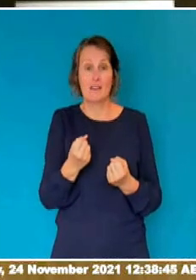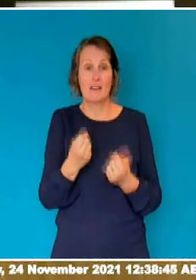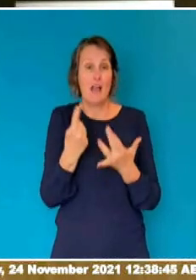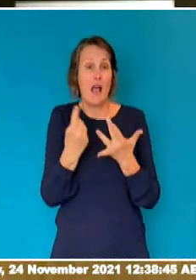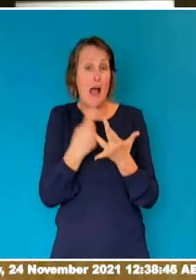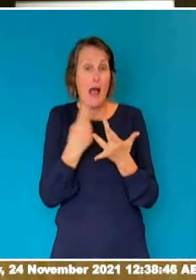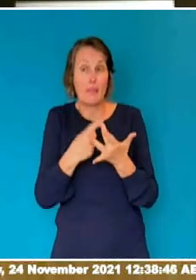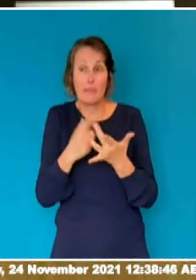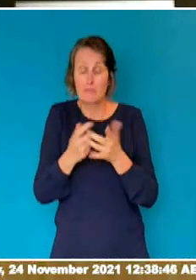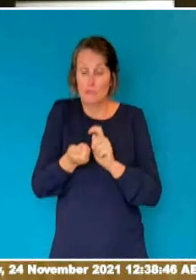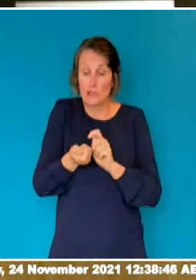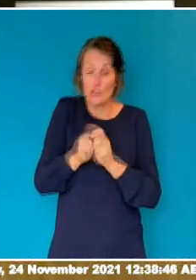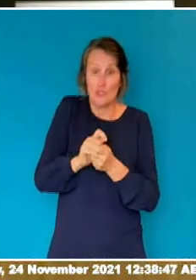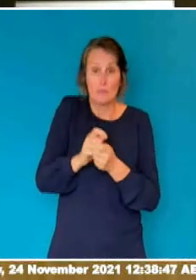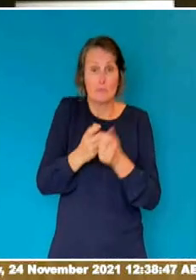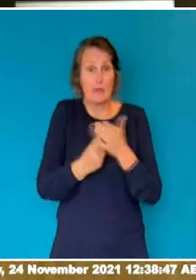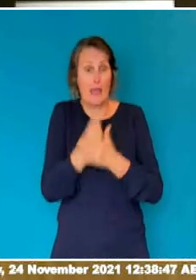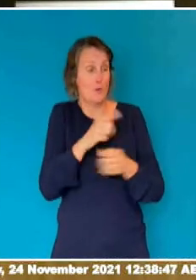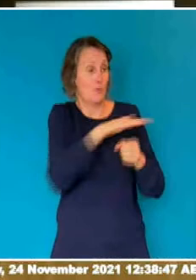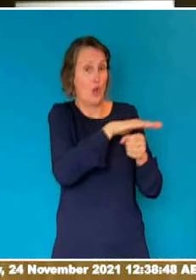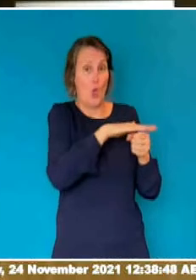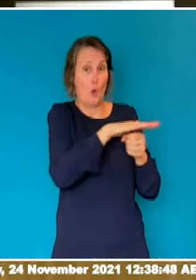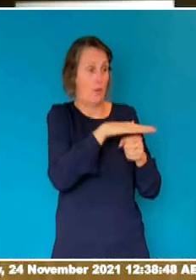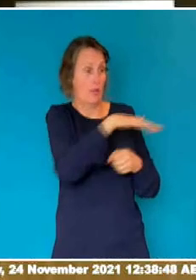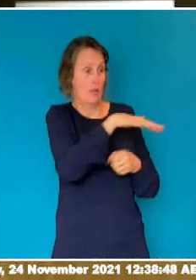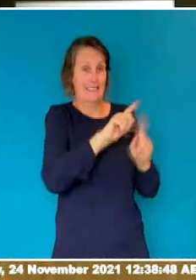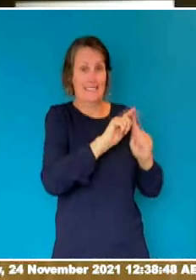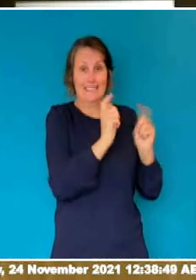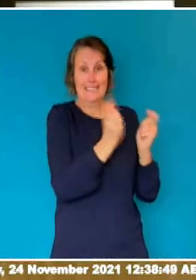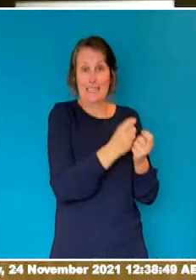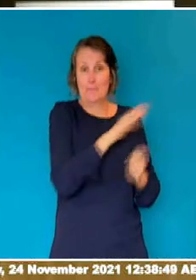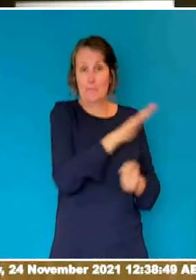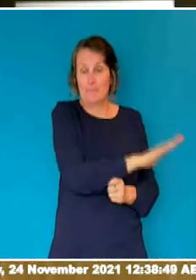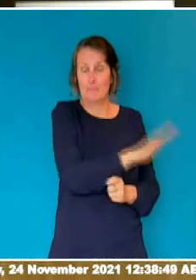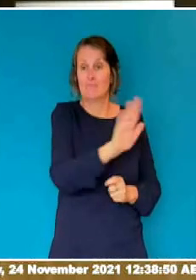made at the local workplace level, particularly where they are not requiring